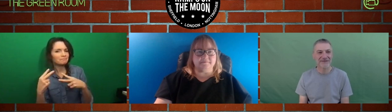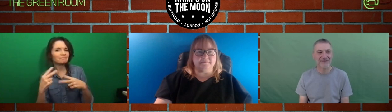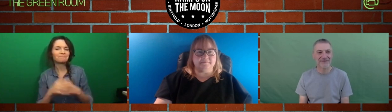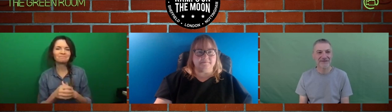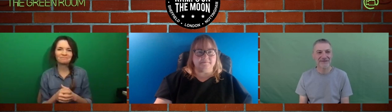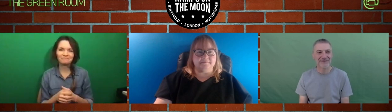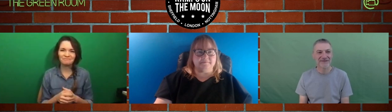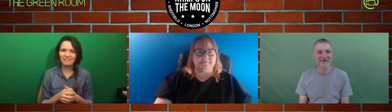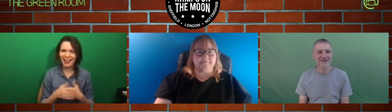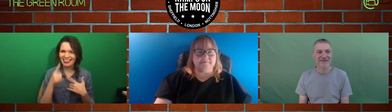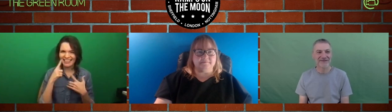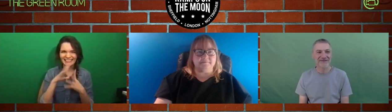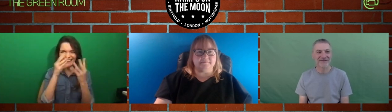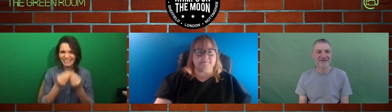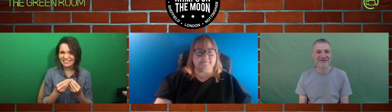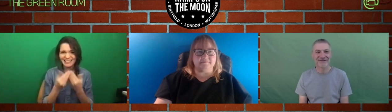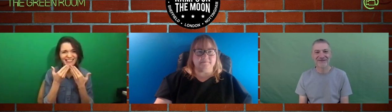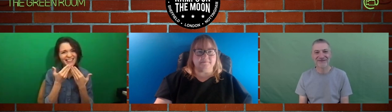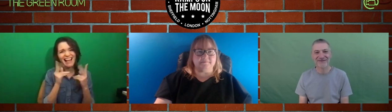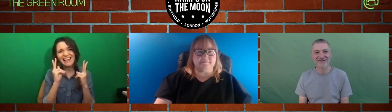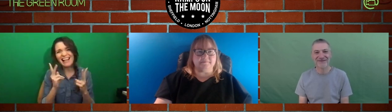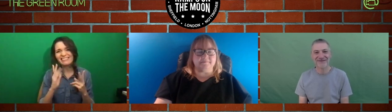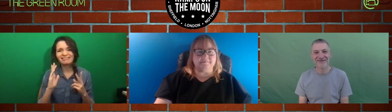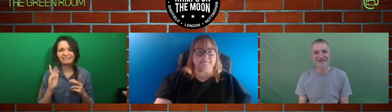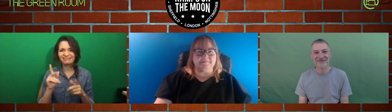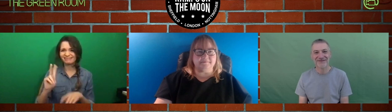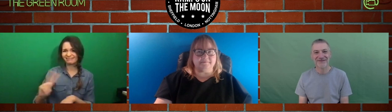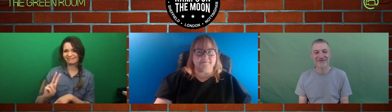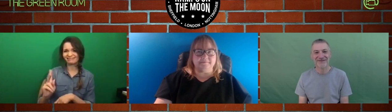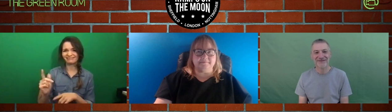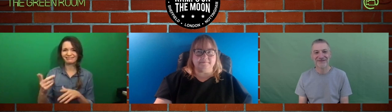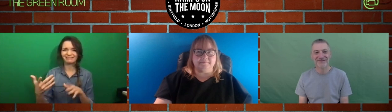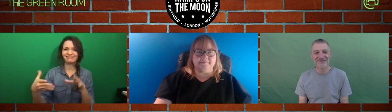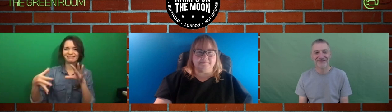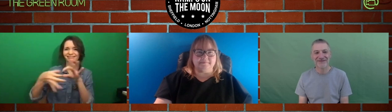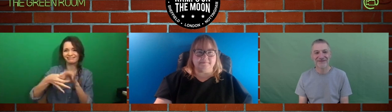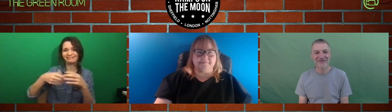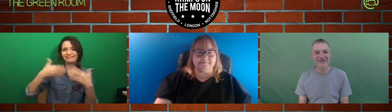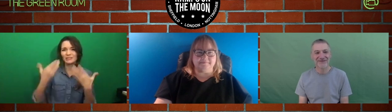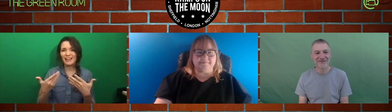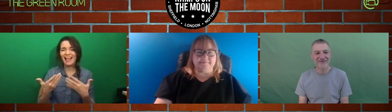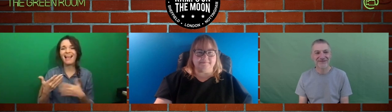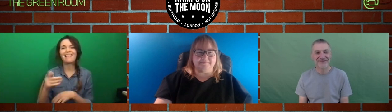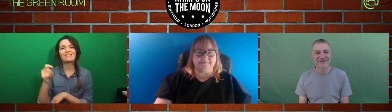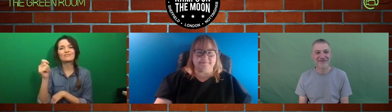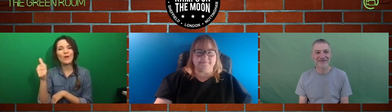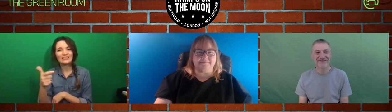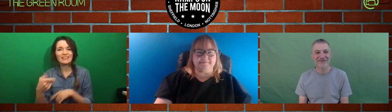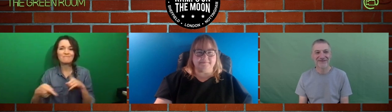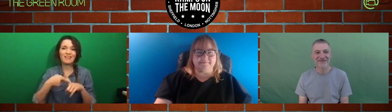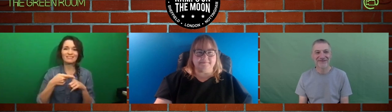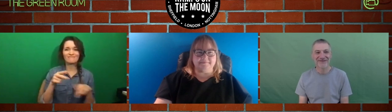to say is a massive thank you again to our guests today Kirsty Pennycook and the marvellous Rebekah Hill. Thank you so much for being